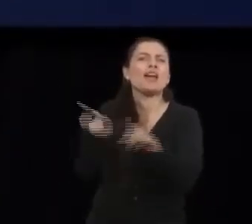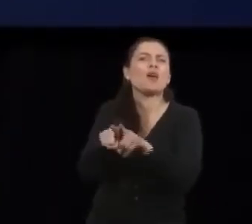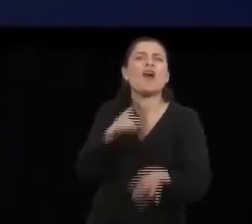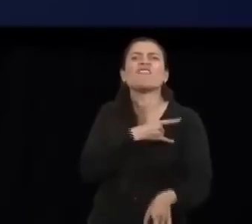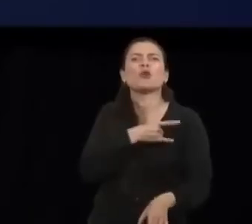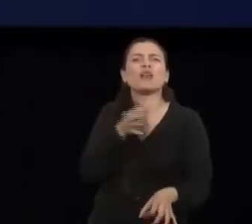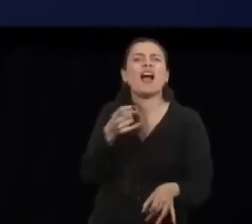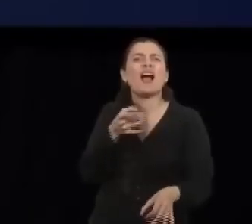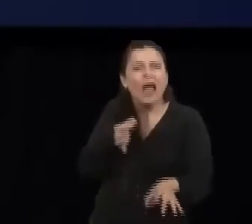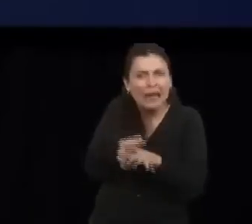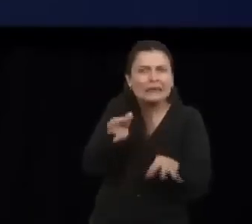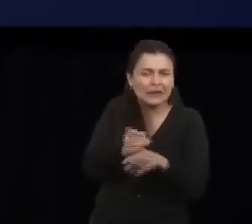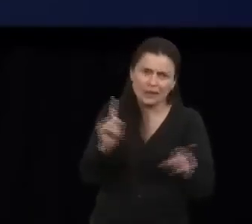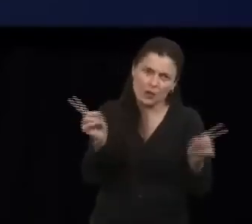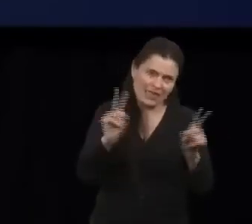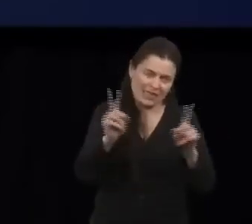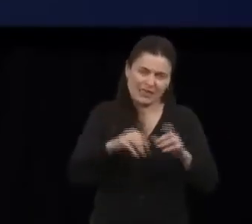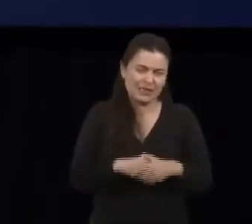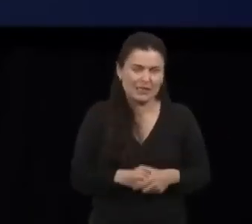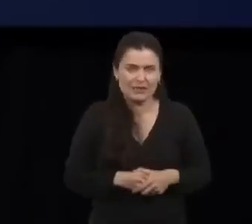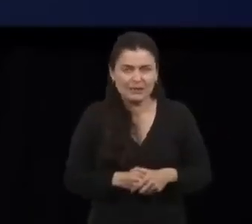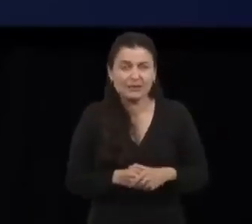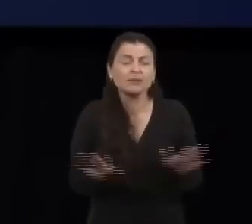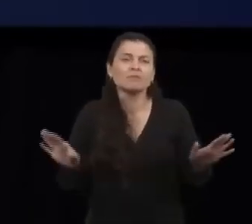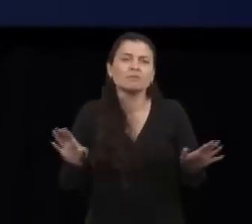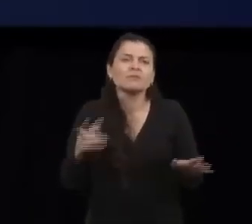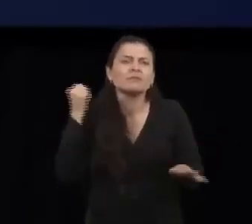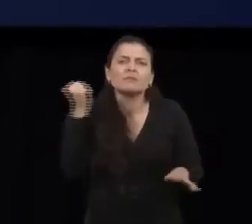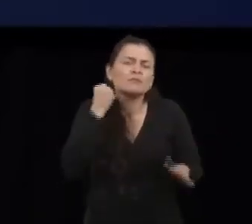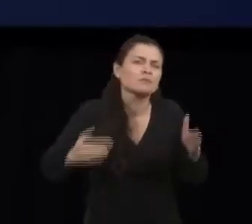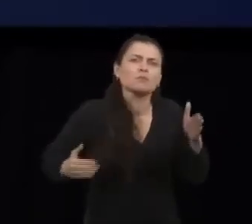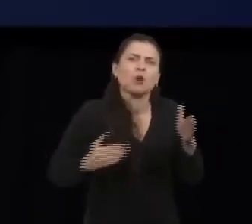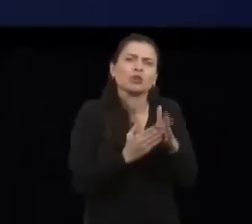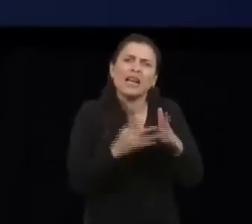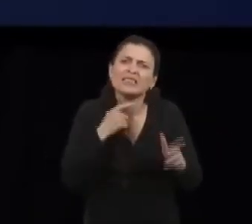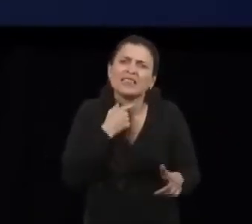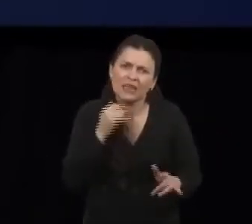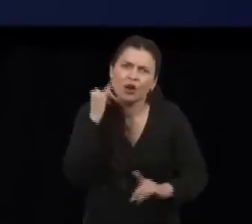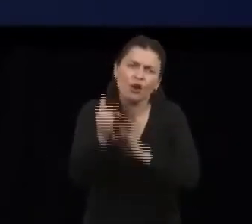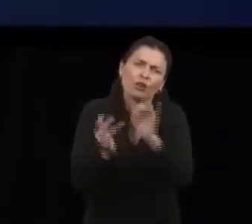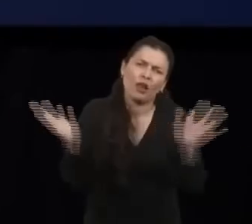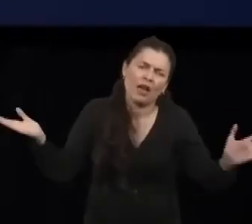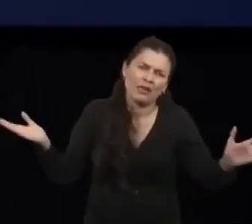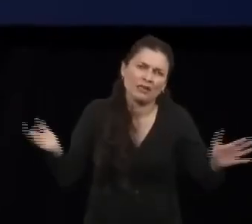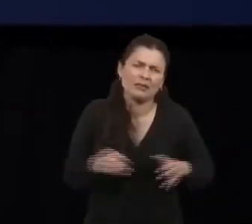No, this is very important. I am going to put it like this